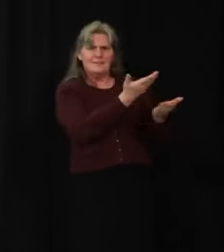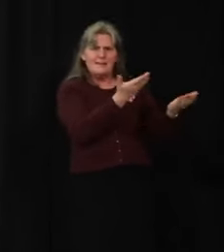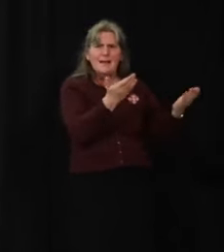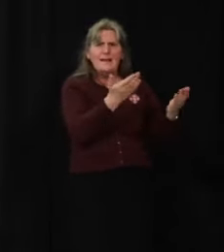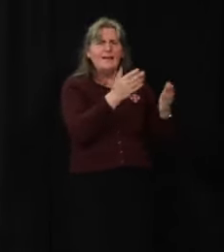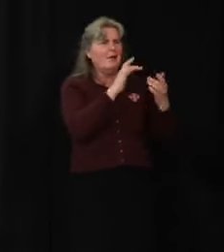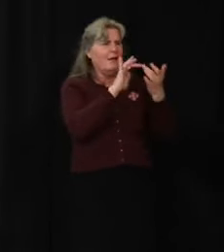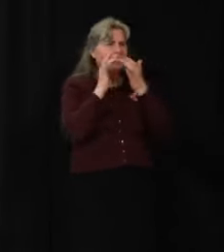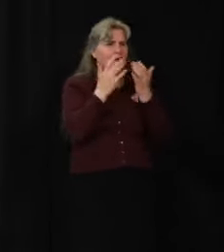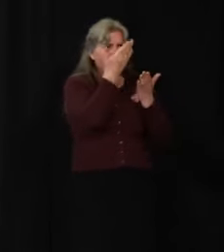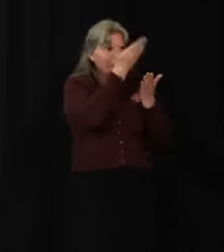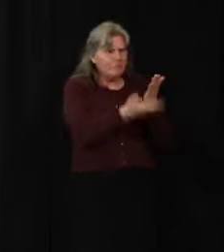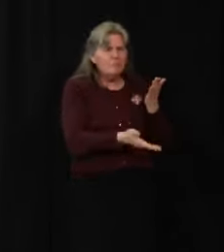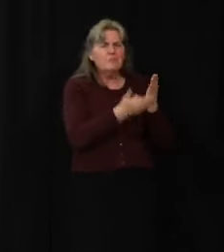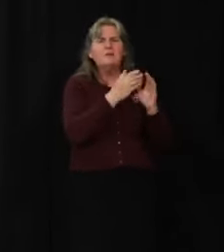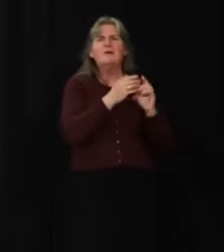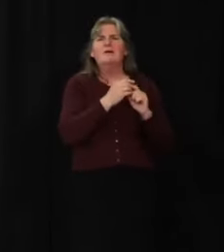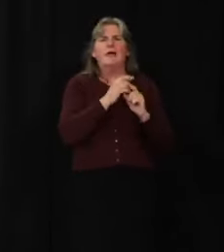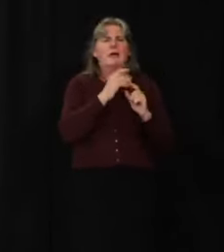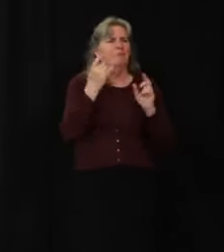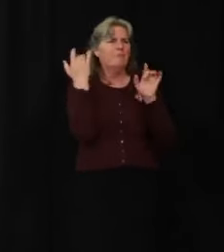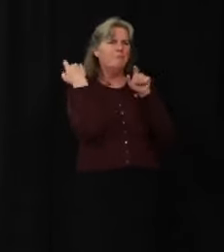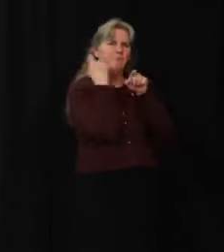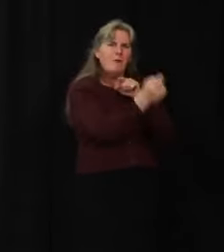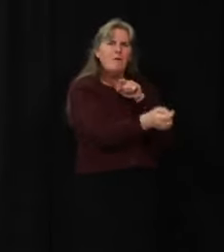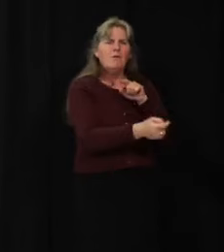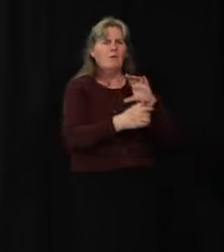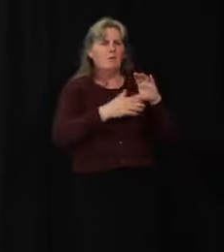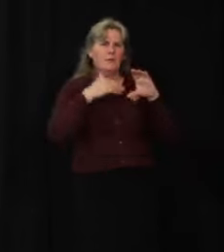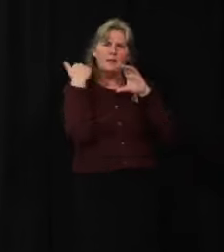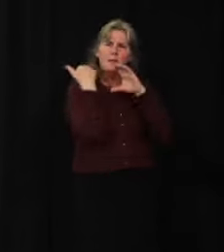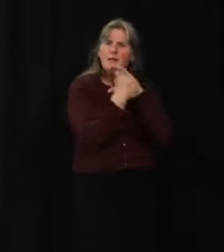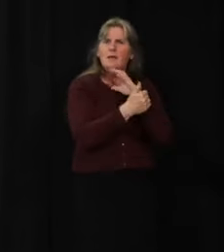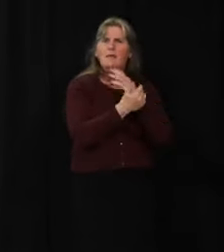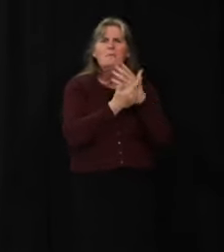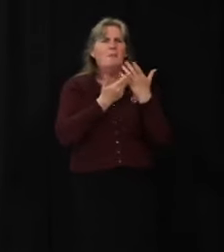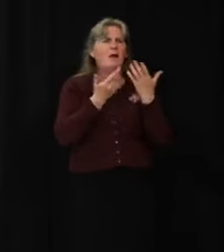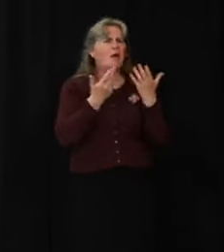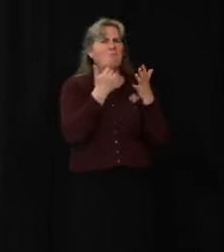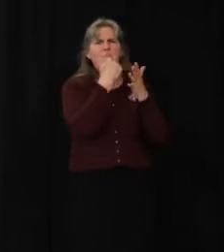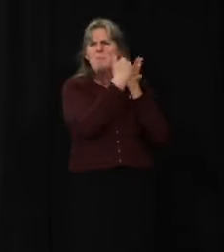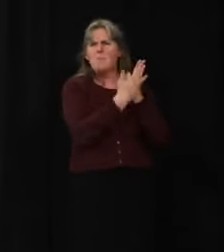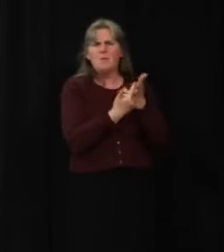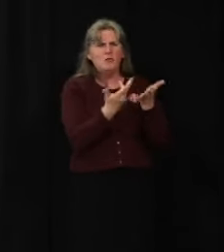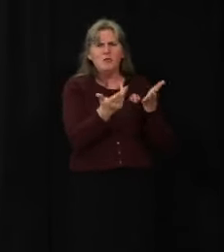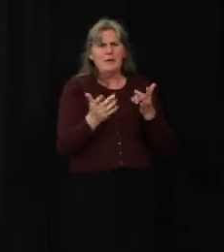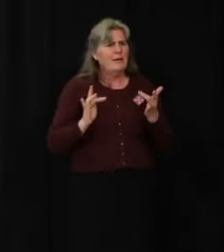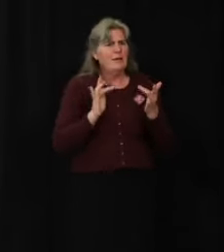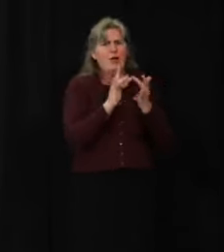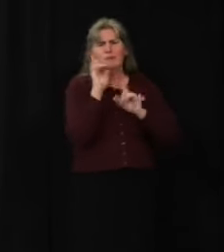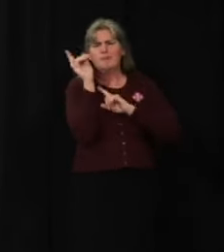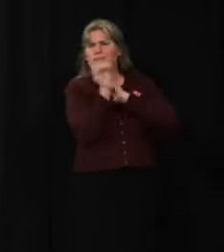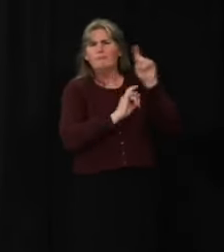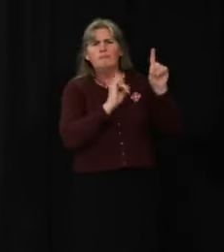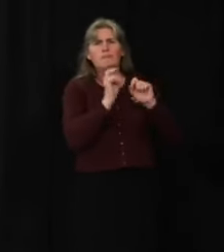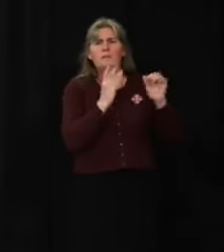move through these phases. Number 2 is preventative measures. Identifying outbreaks in certain